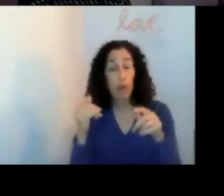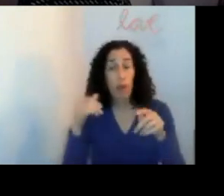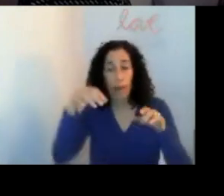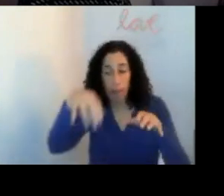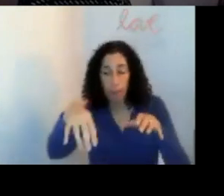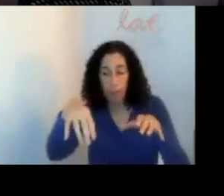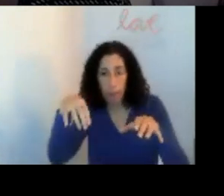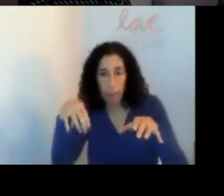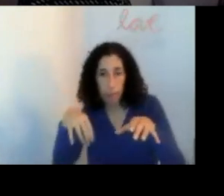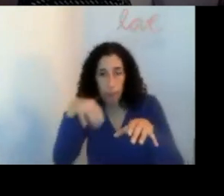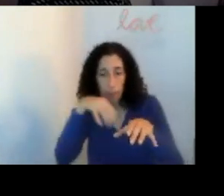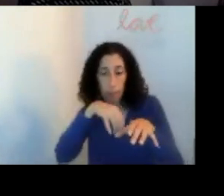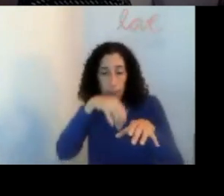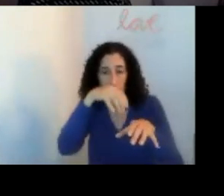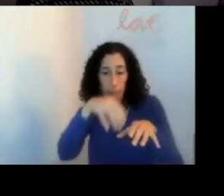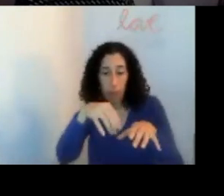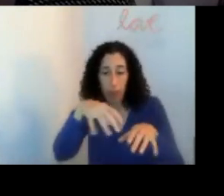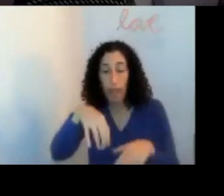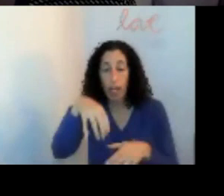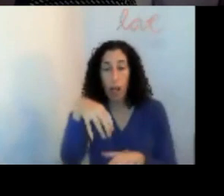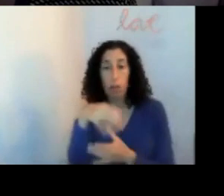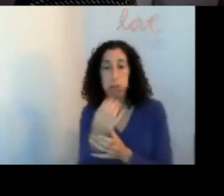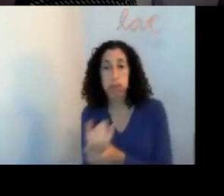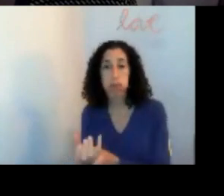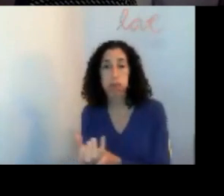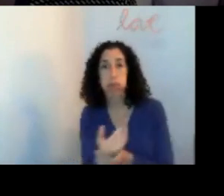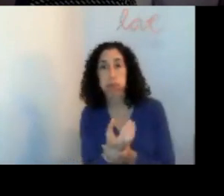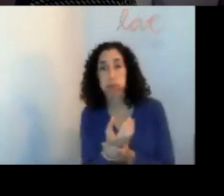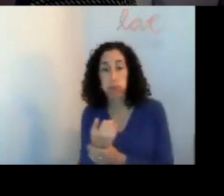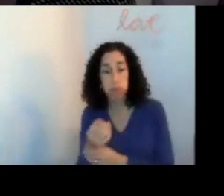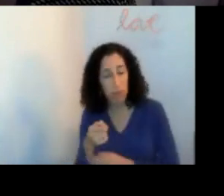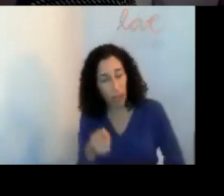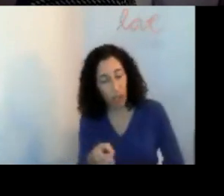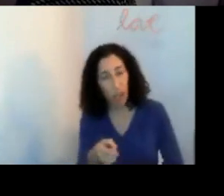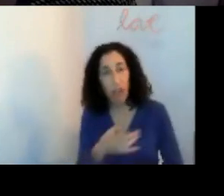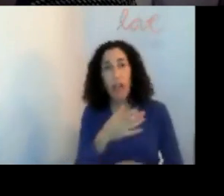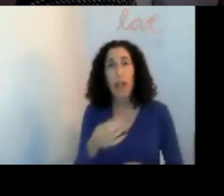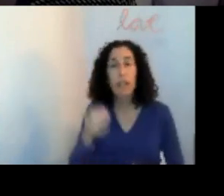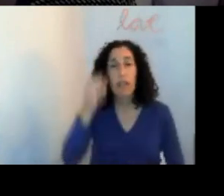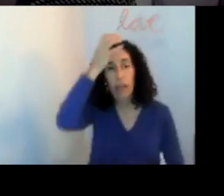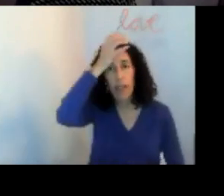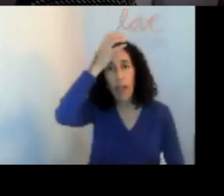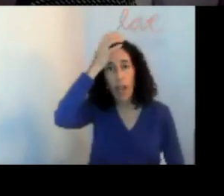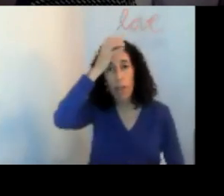poignant bursts of orange in the broth. Lobes of cabbage are suspended just below the surface,